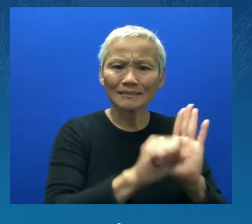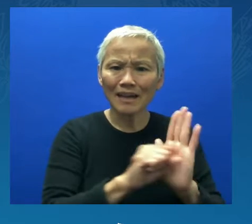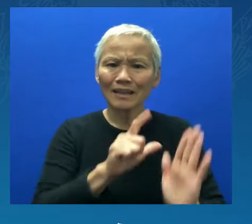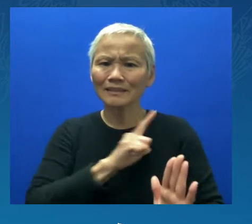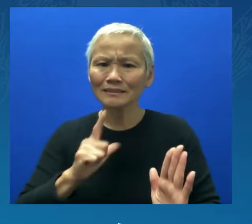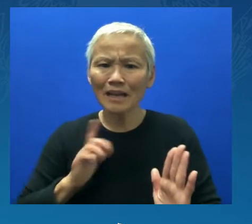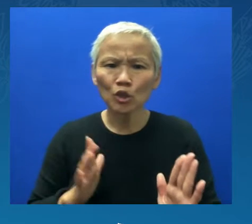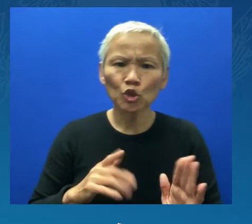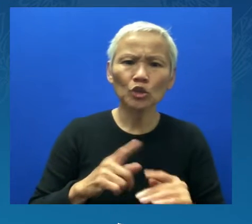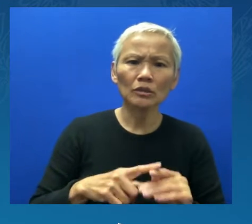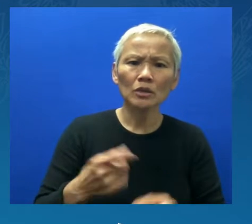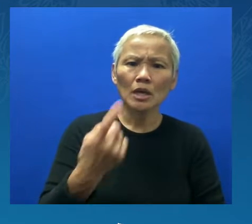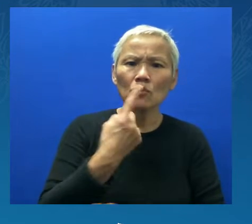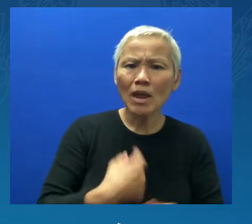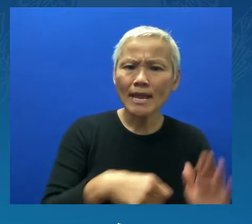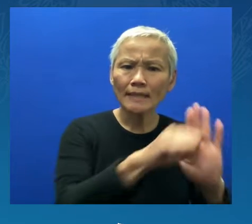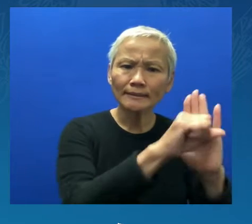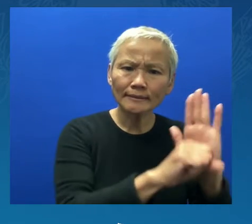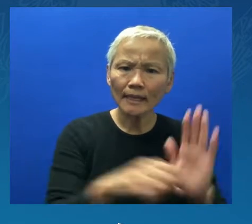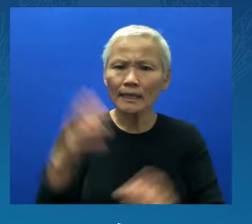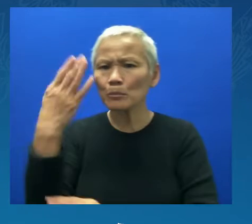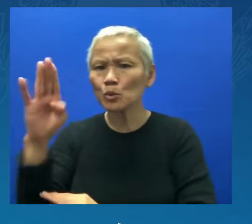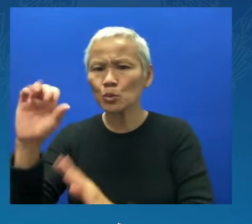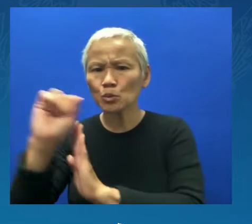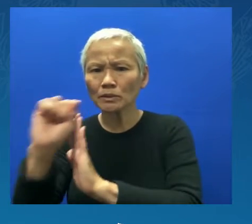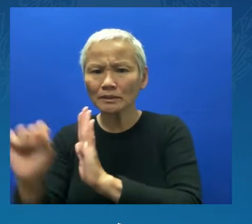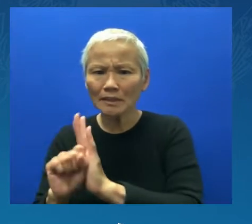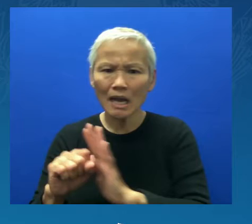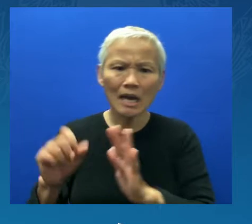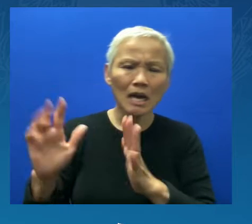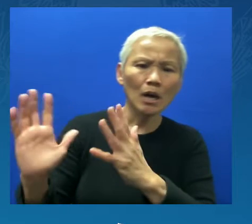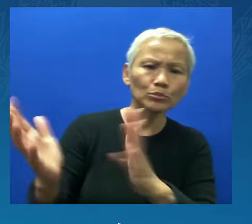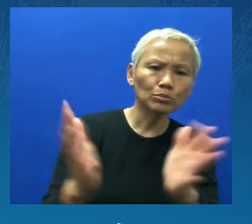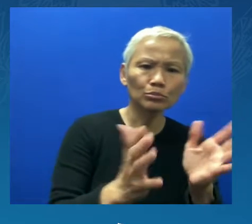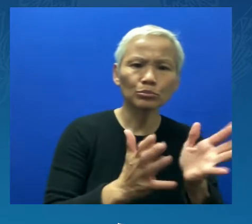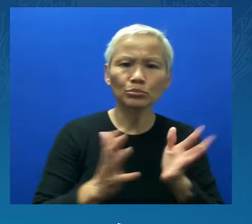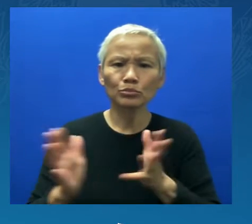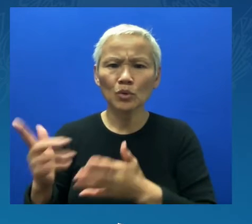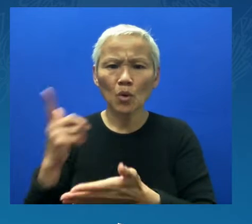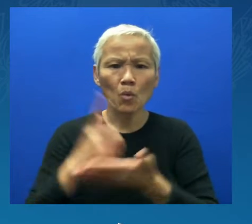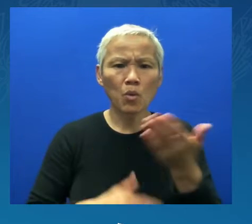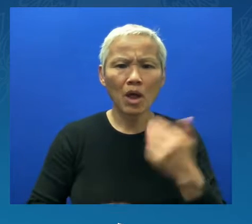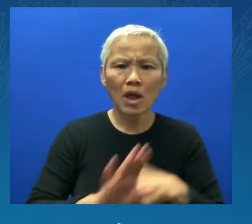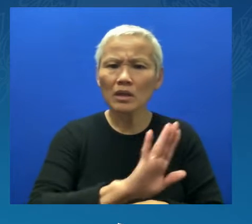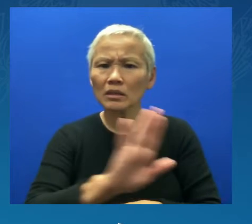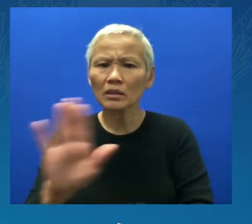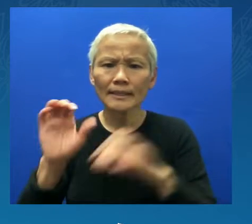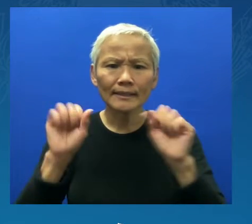and talking with them about what they may or may not be able to do. And, again, I want to recognize your leadership